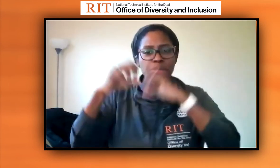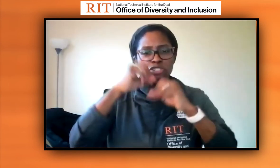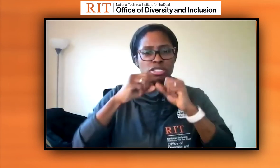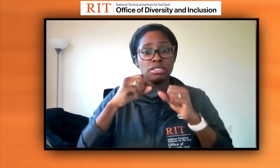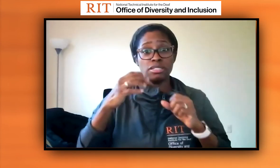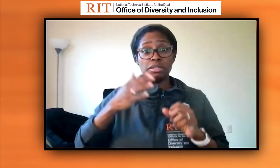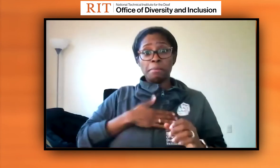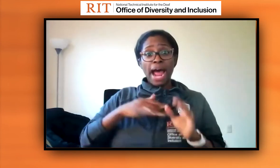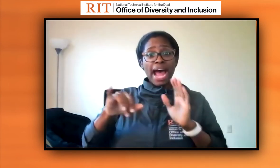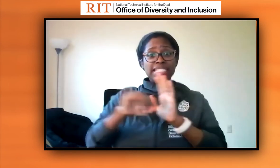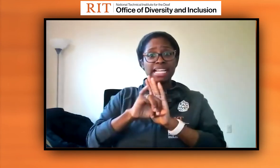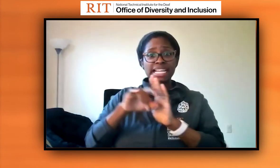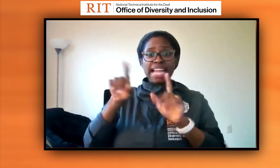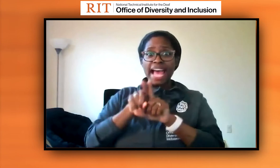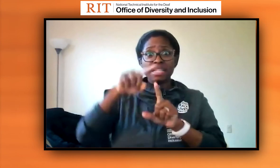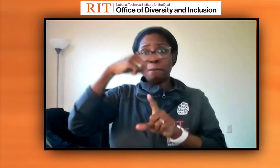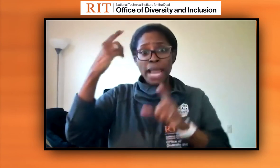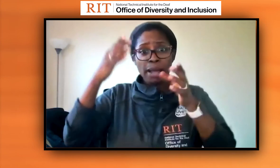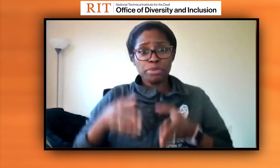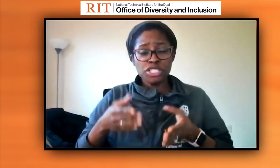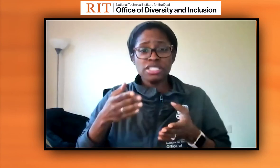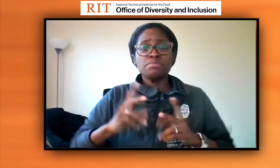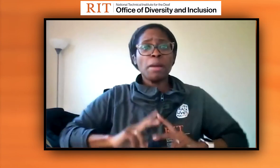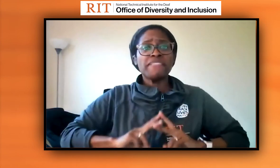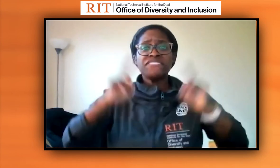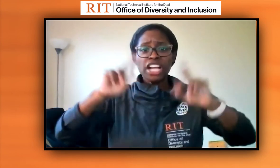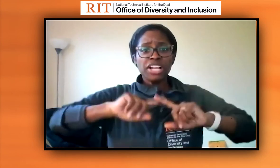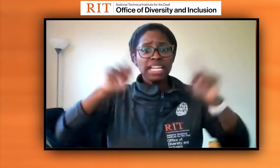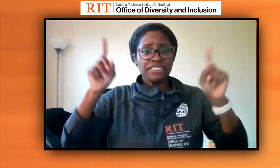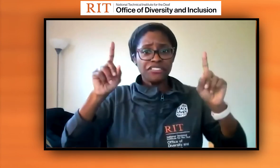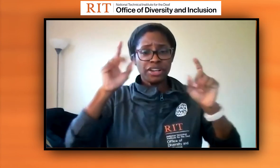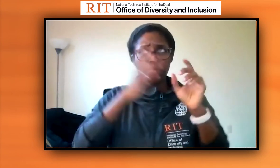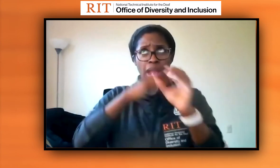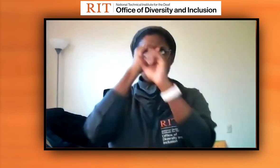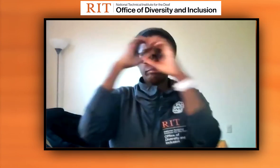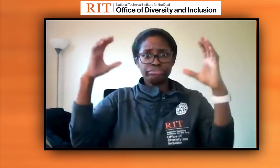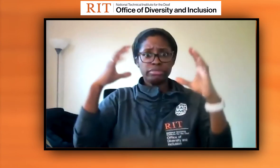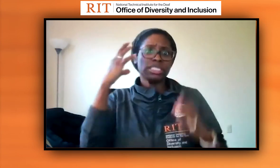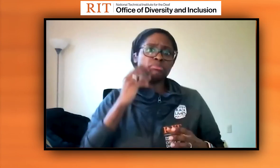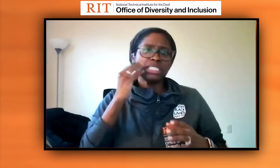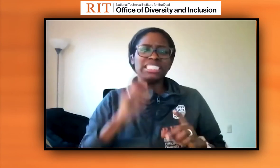it's really important not to make assumptions, especially, you know, coming from the Black experience.